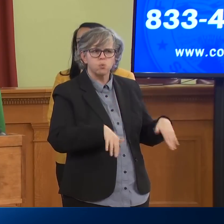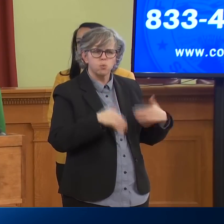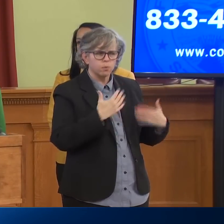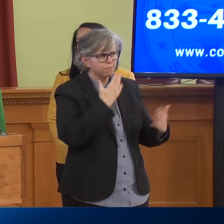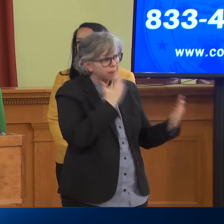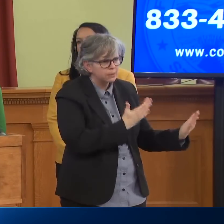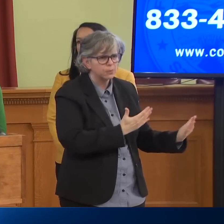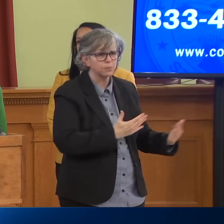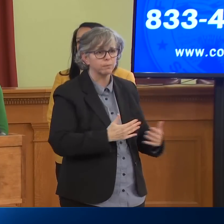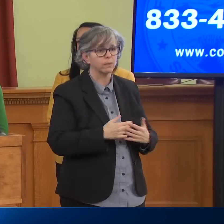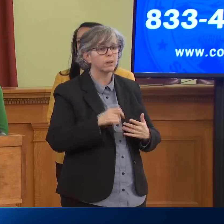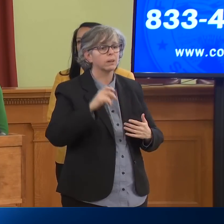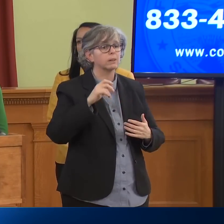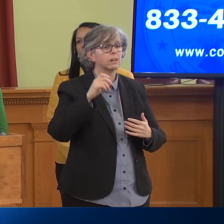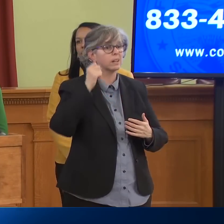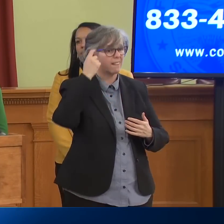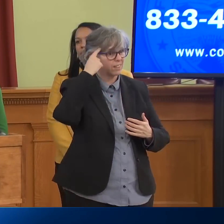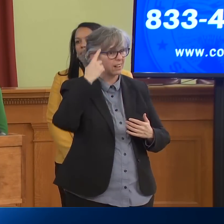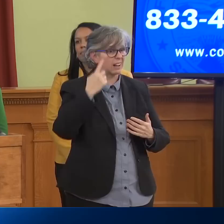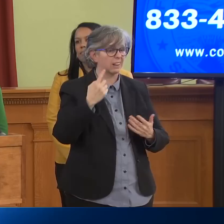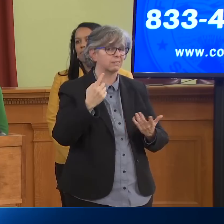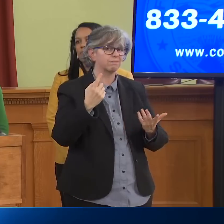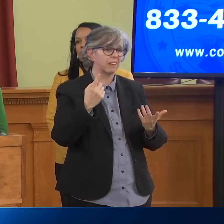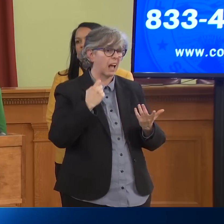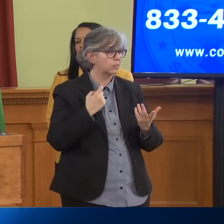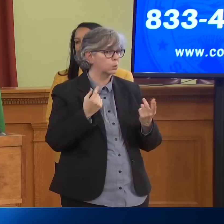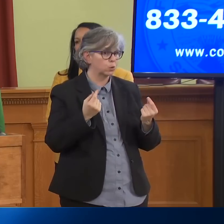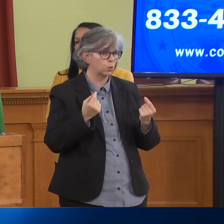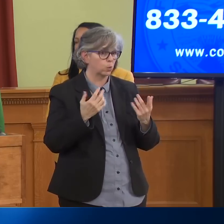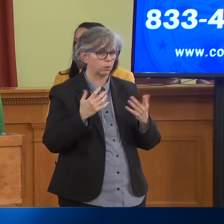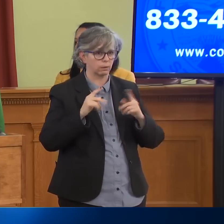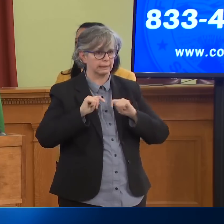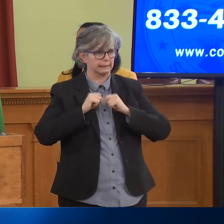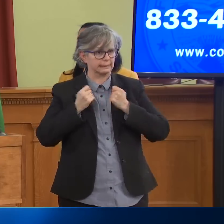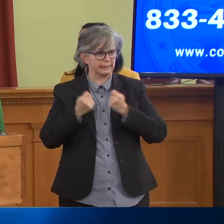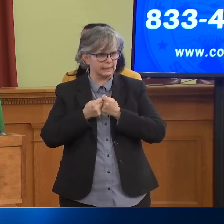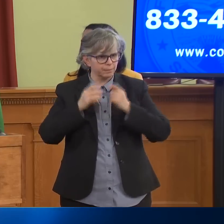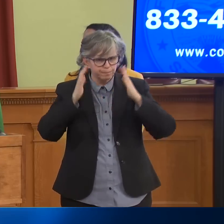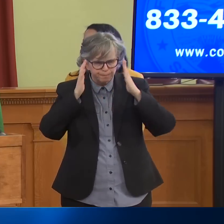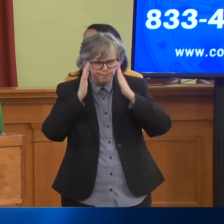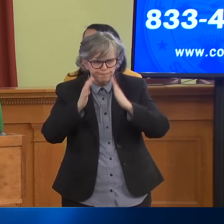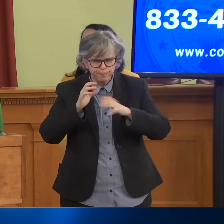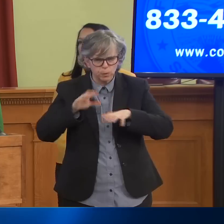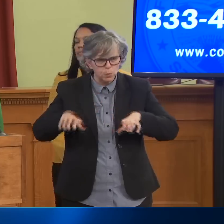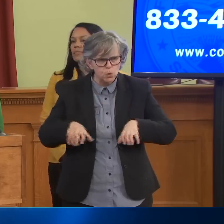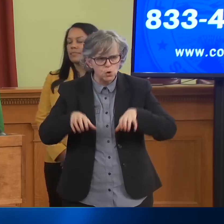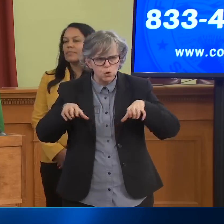THANK YOU AND THAT IS TREMENDOUS ADVICE. I THINK THAT THE GOVERNOR HAS